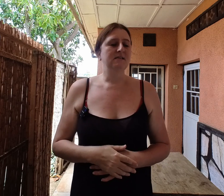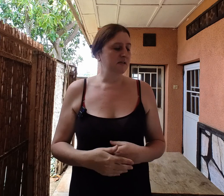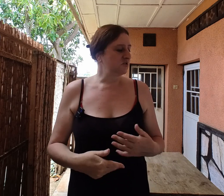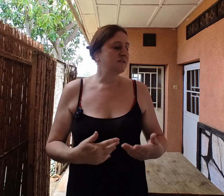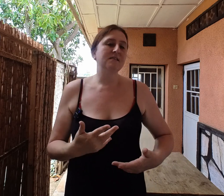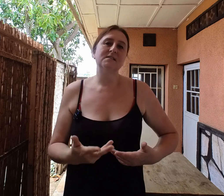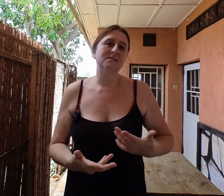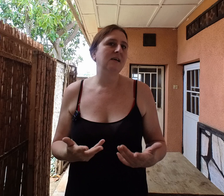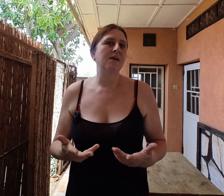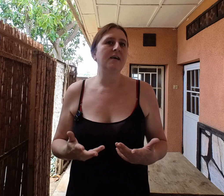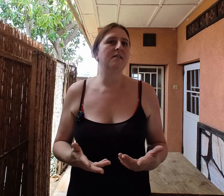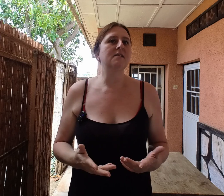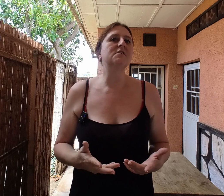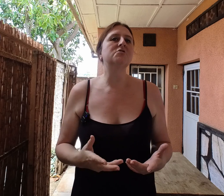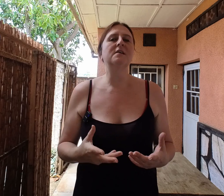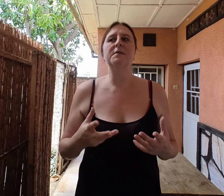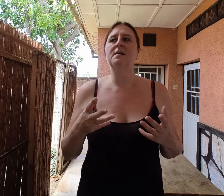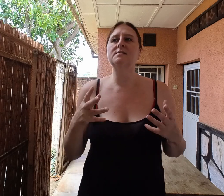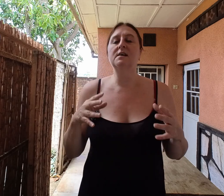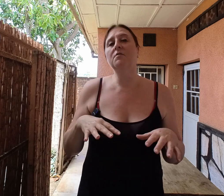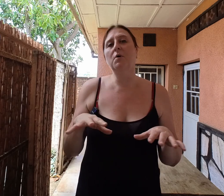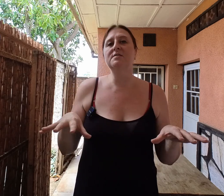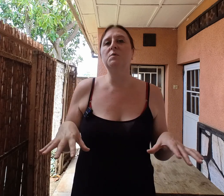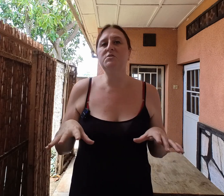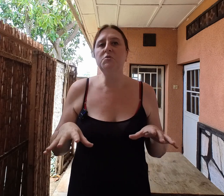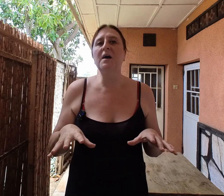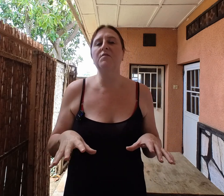And it's interesting to see that in the dictionary because, in Rwanda, we do have